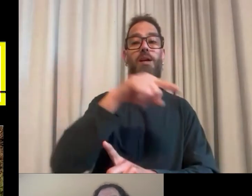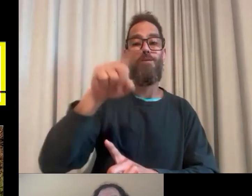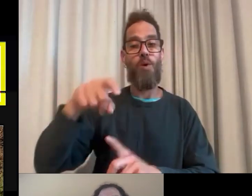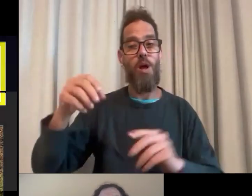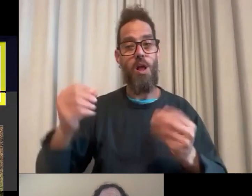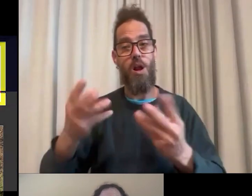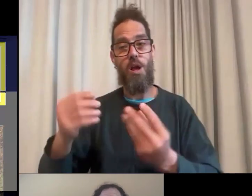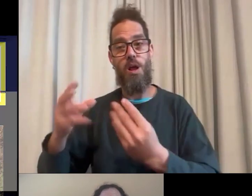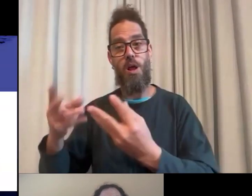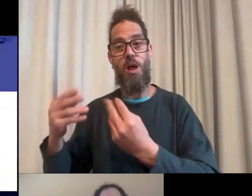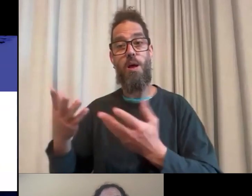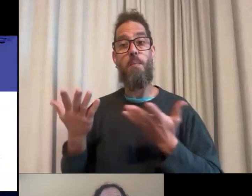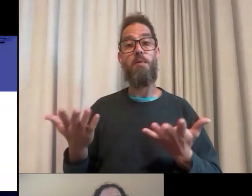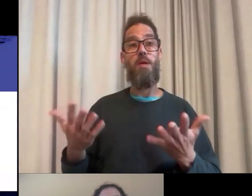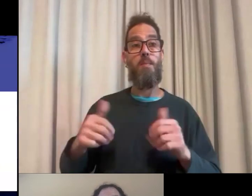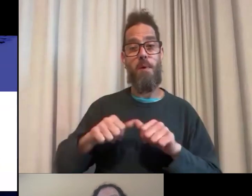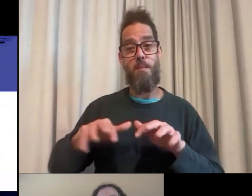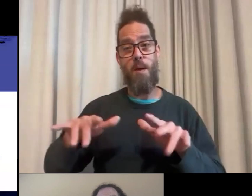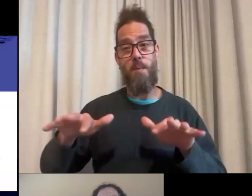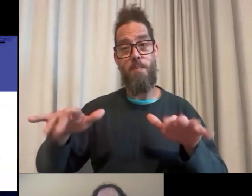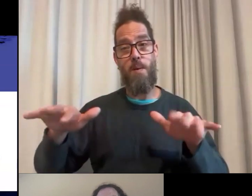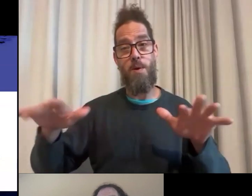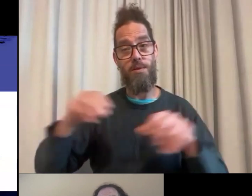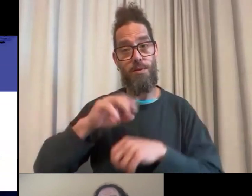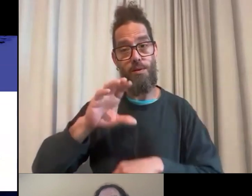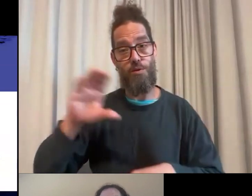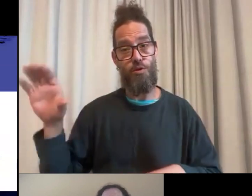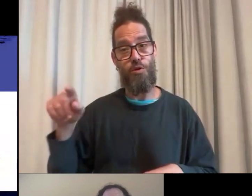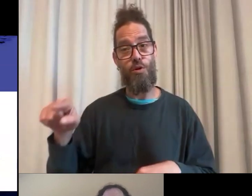And that was a world first. And indeed, that type of thinking has rippled across Canada.